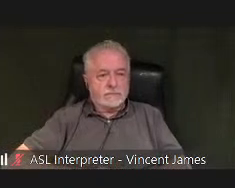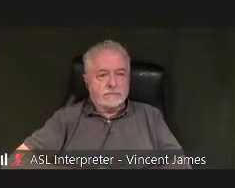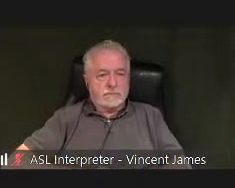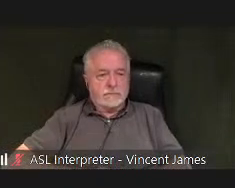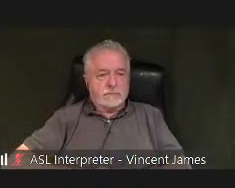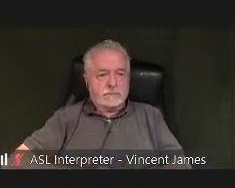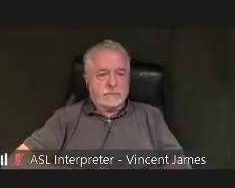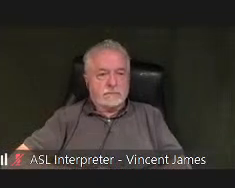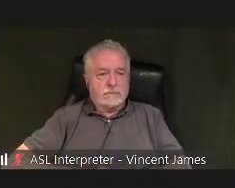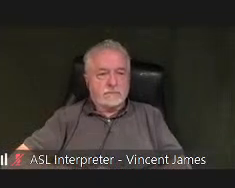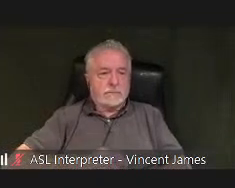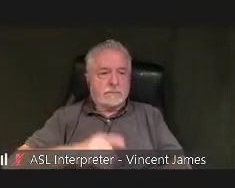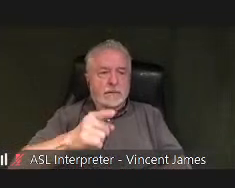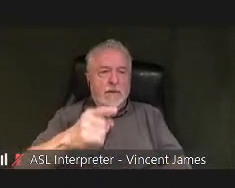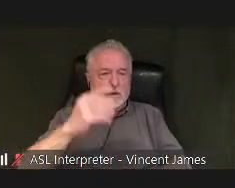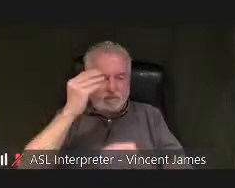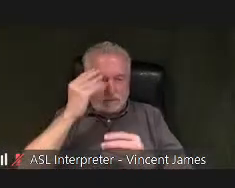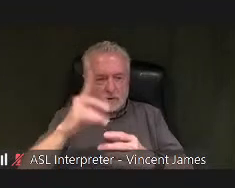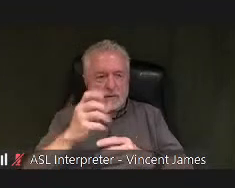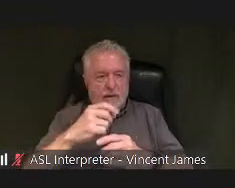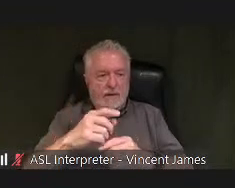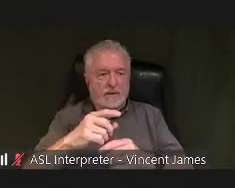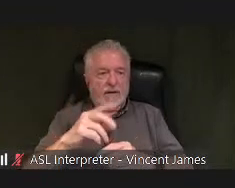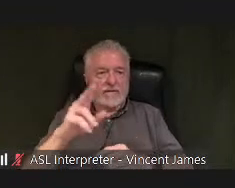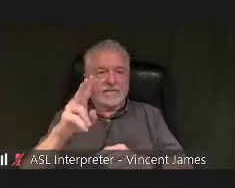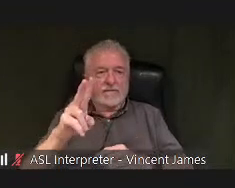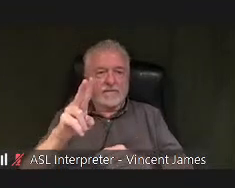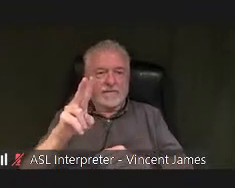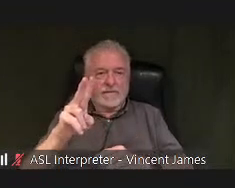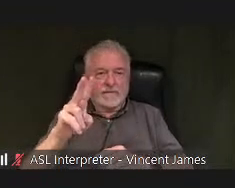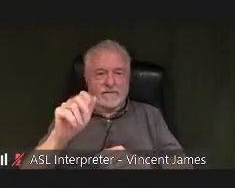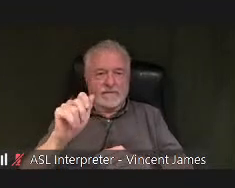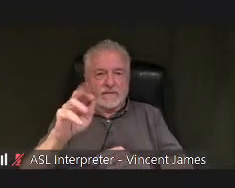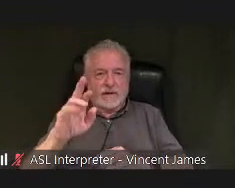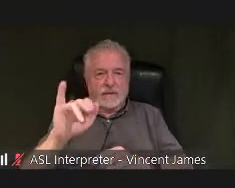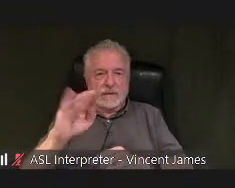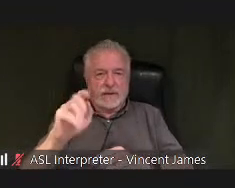This just in for information about the very end, like we talked about the different variants,